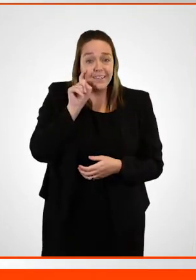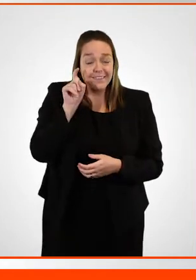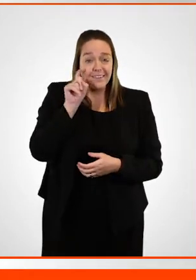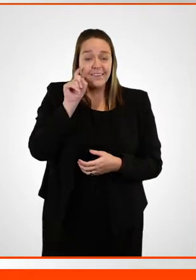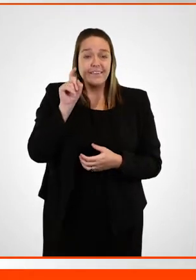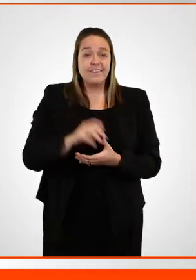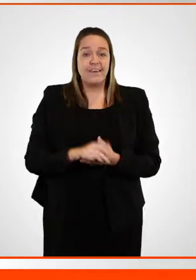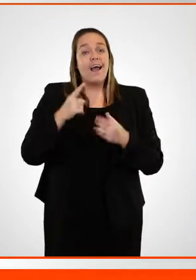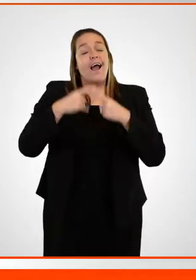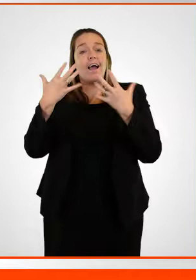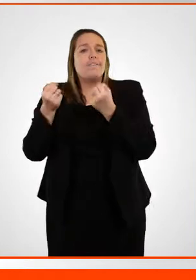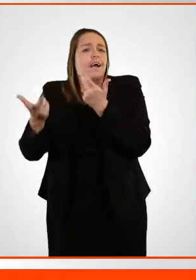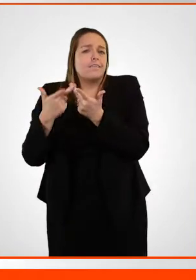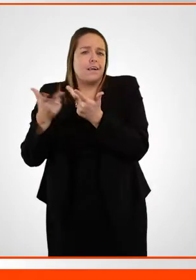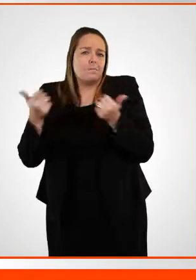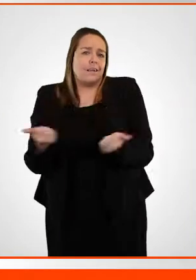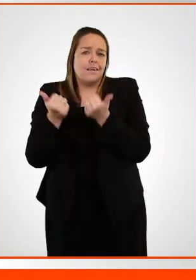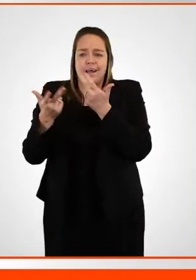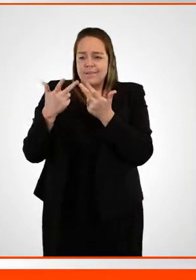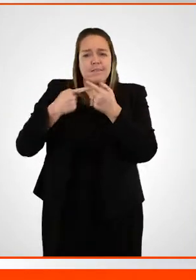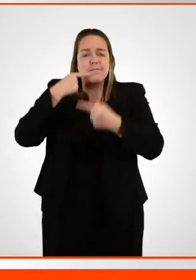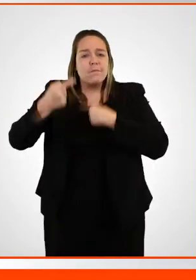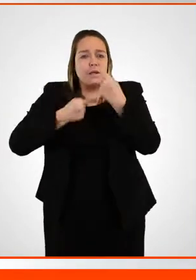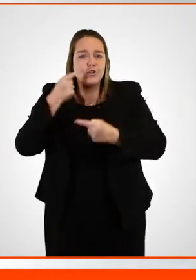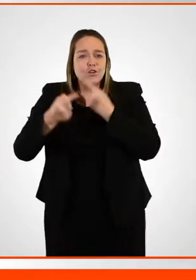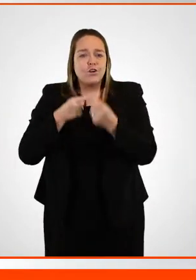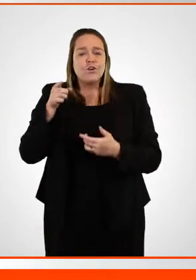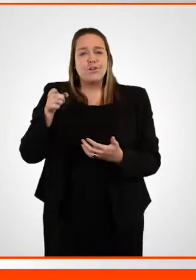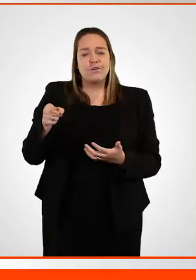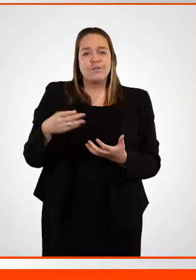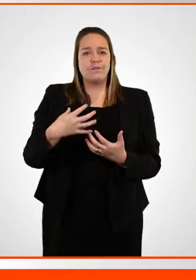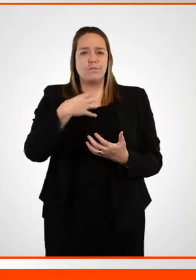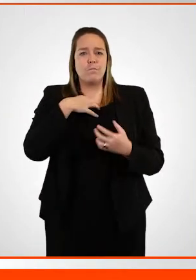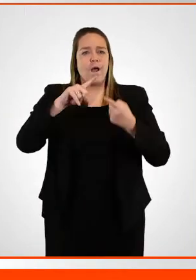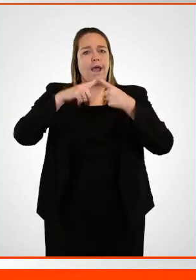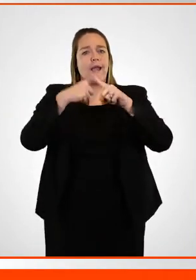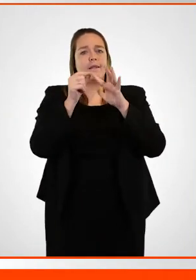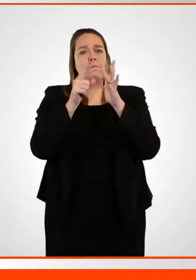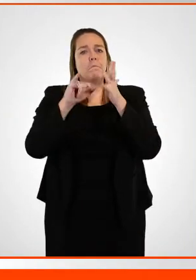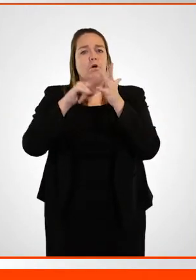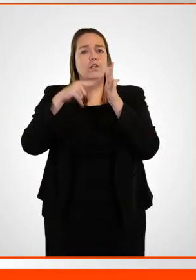and then we have lots of other material which is much more of that kind of expository text